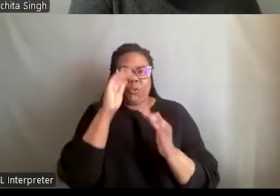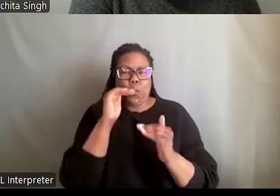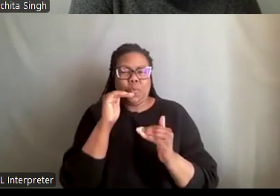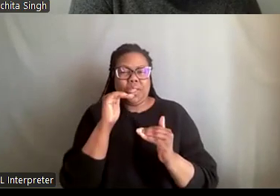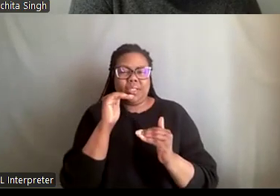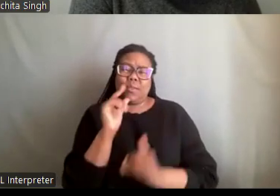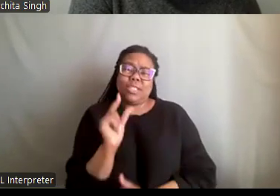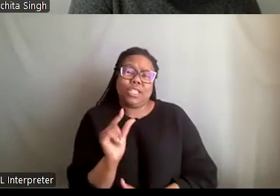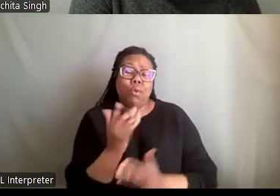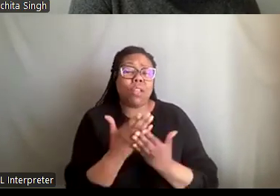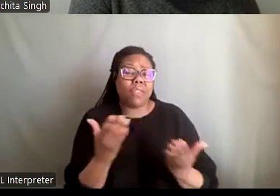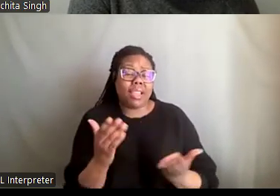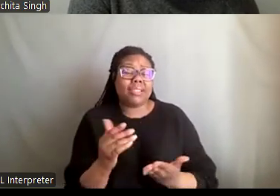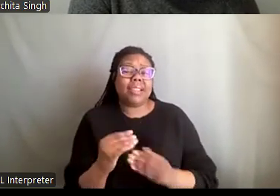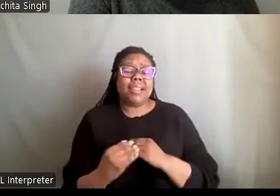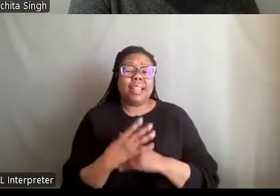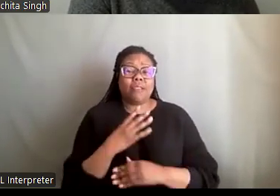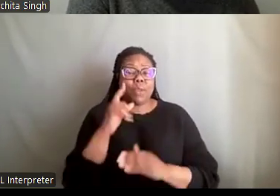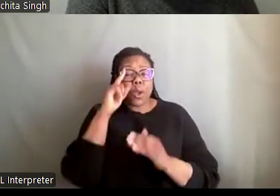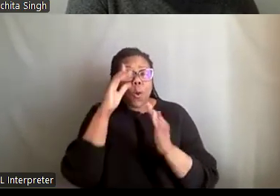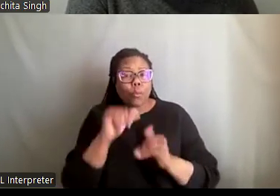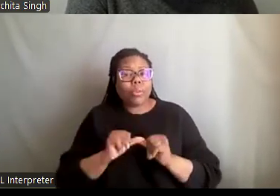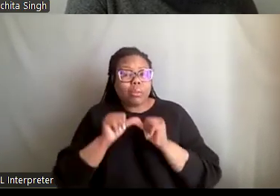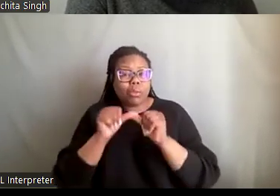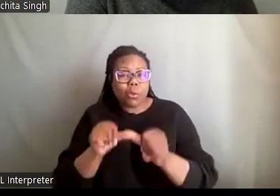gives me hope. So it's the small things that give me hope